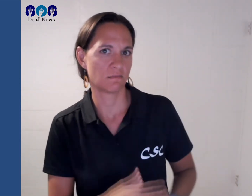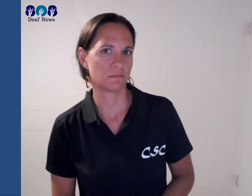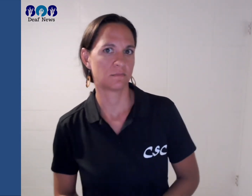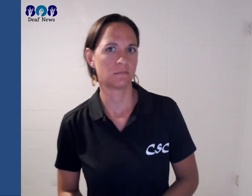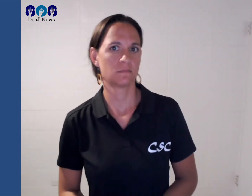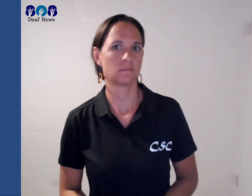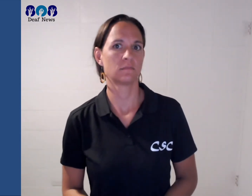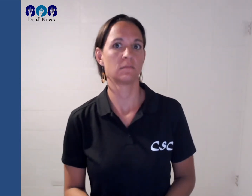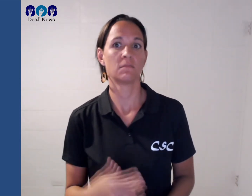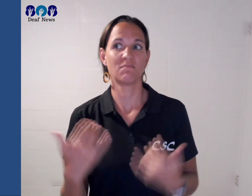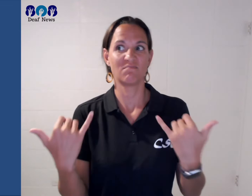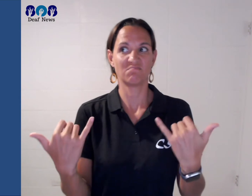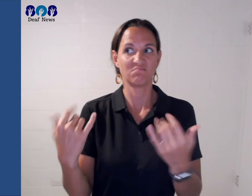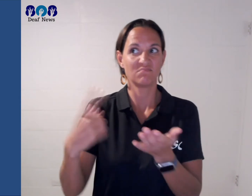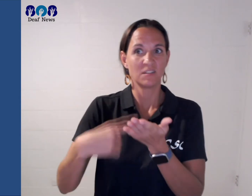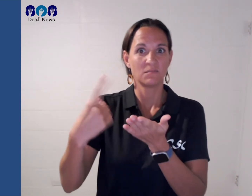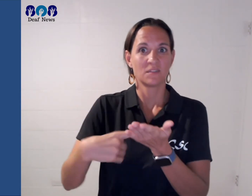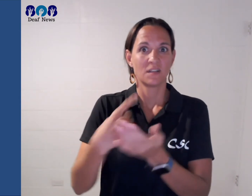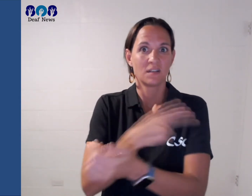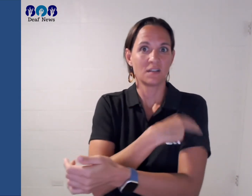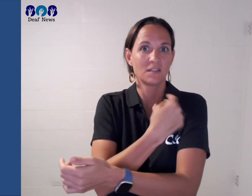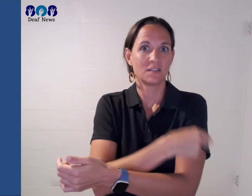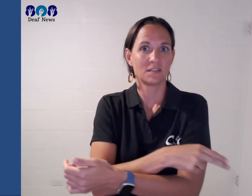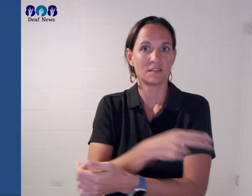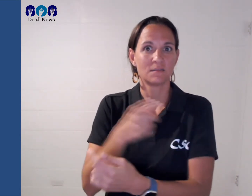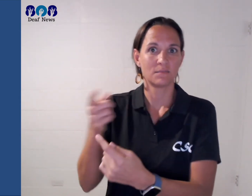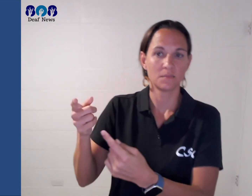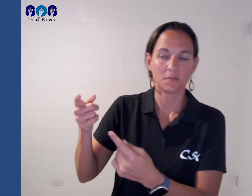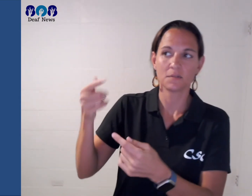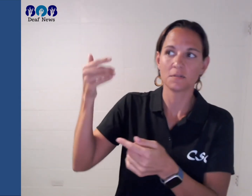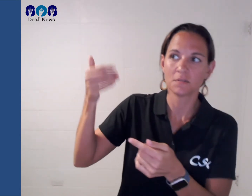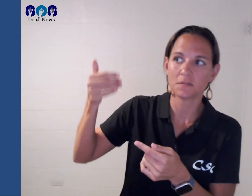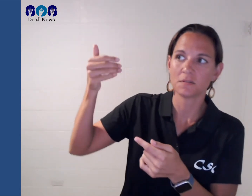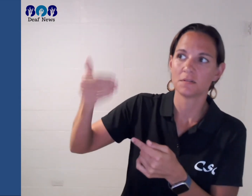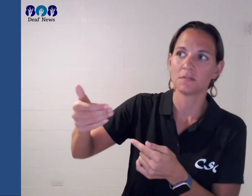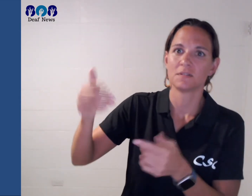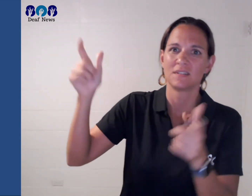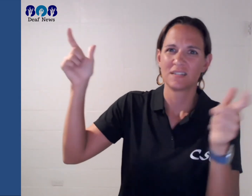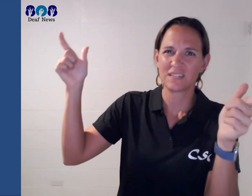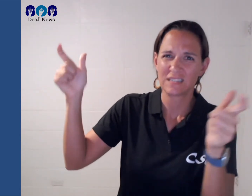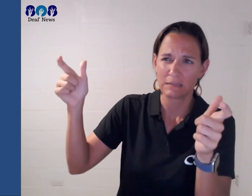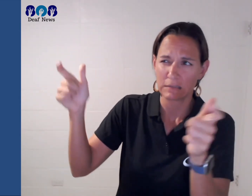Sometimes hospitals, now and then, will experience a shortage of blood on their shelves.